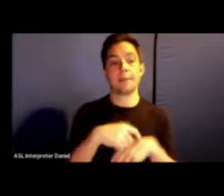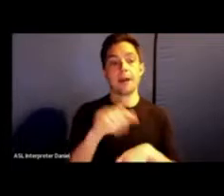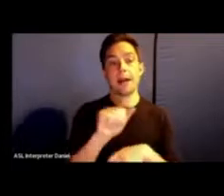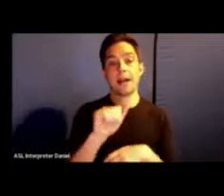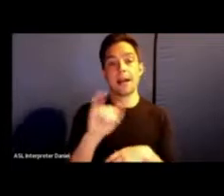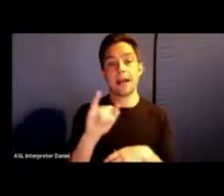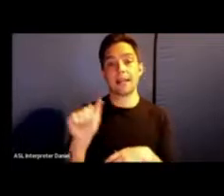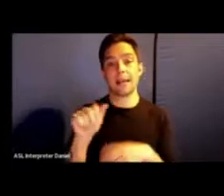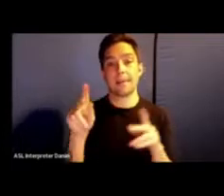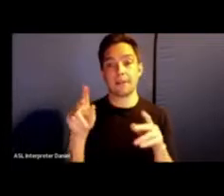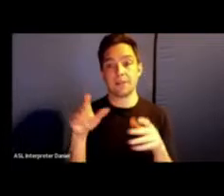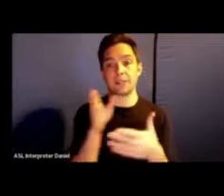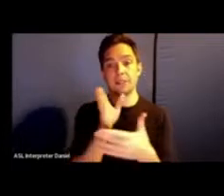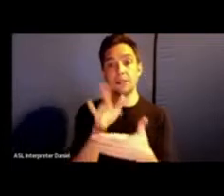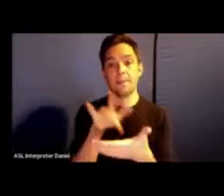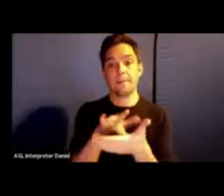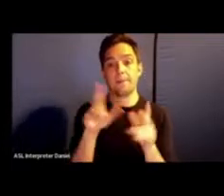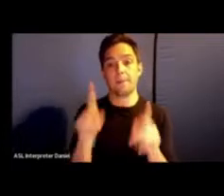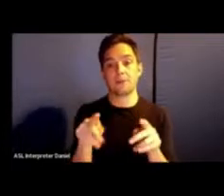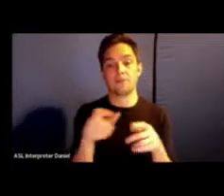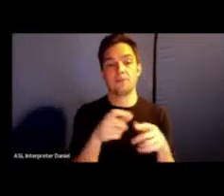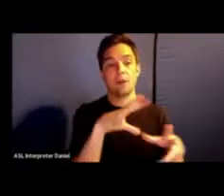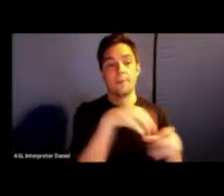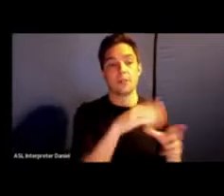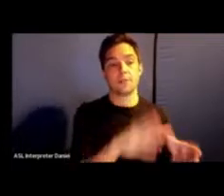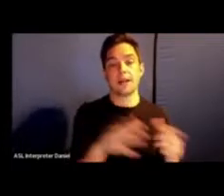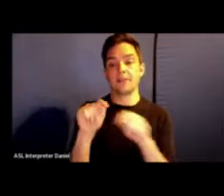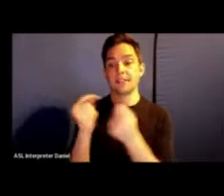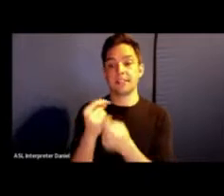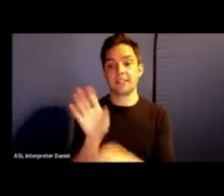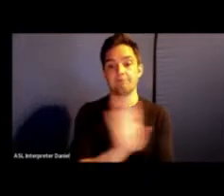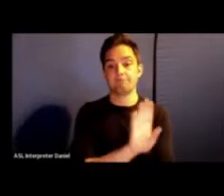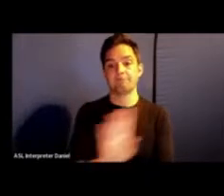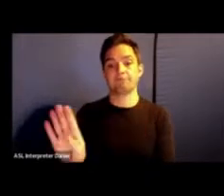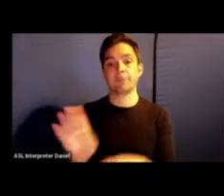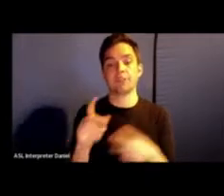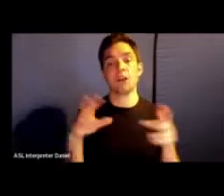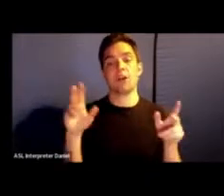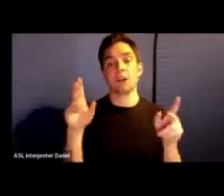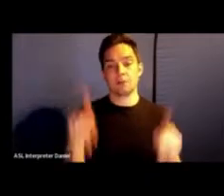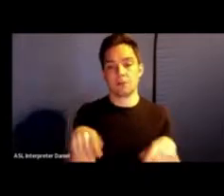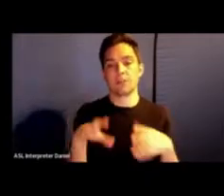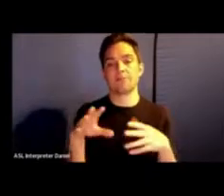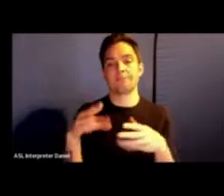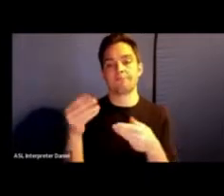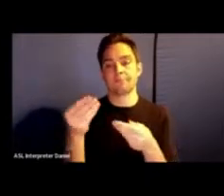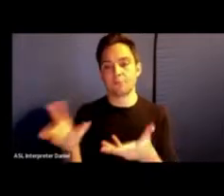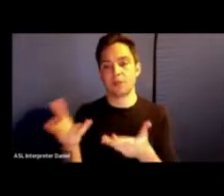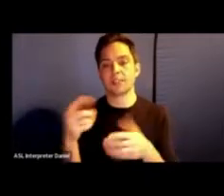go between for the participant and their team. The participant expresses in need to them is a person and then I a person might